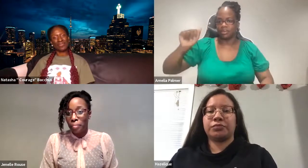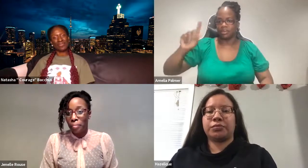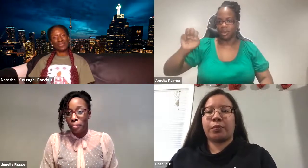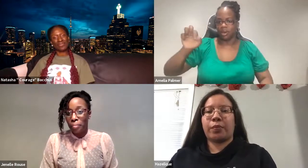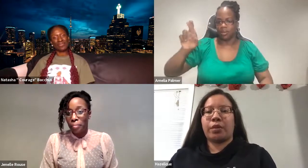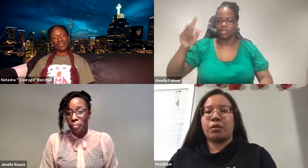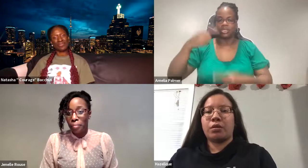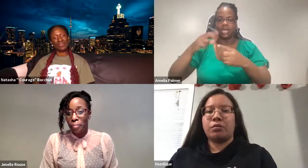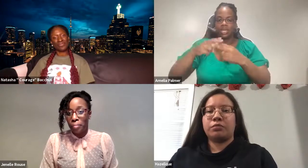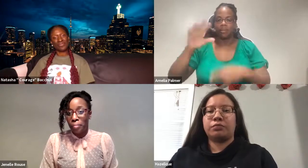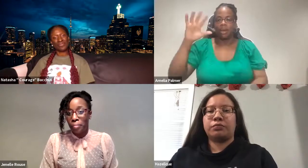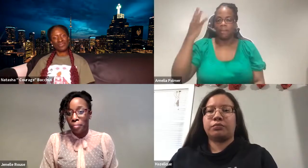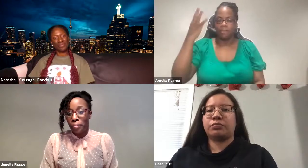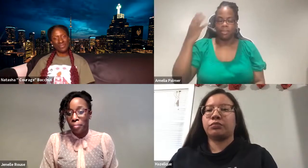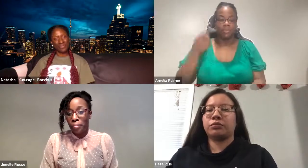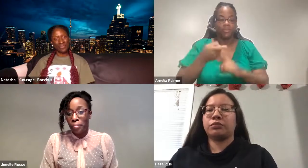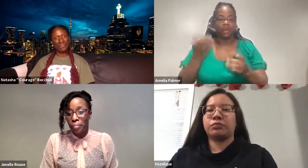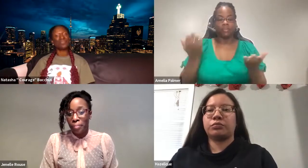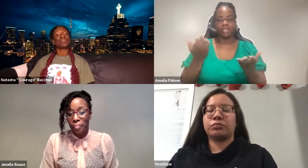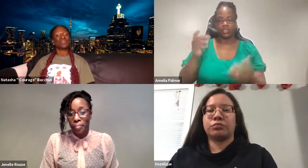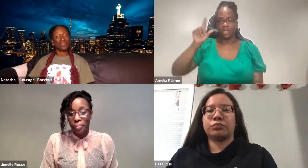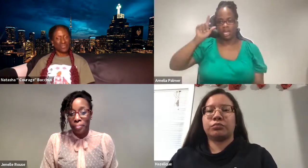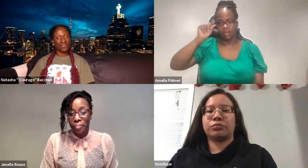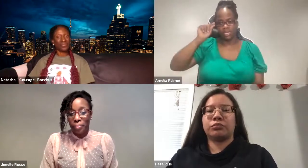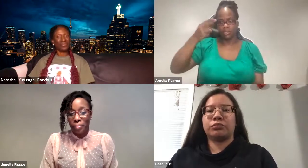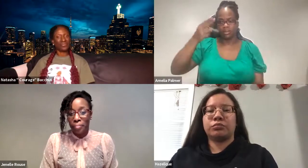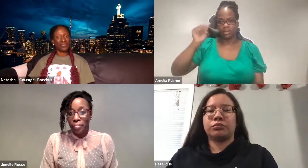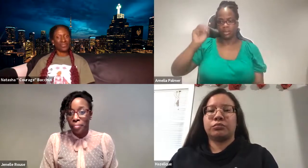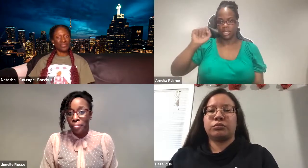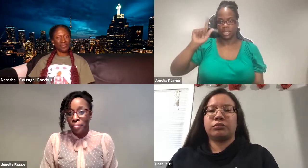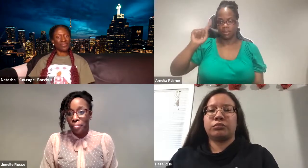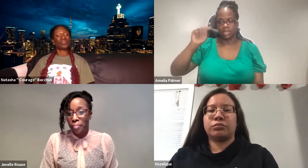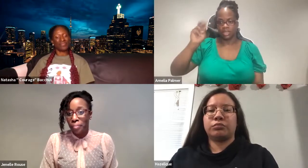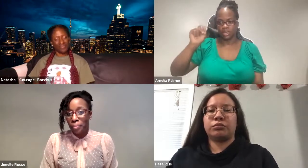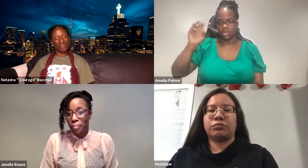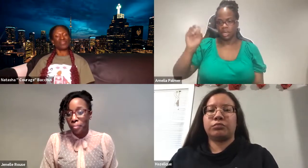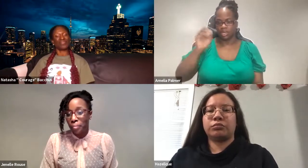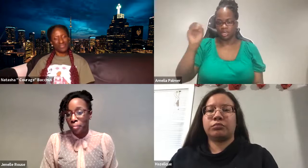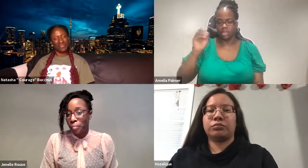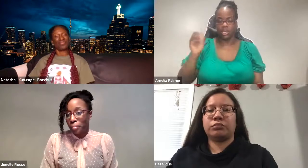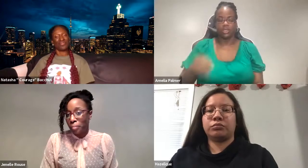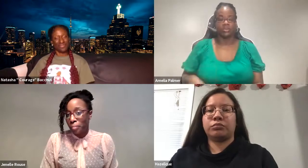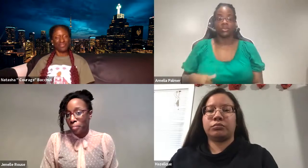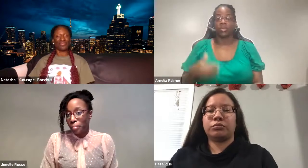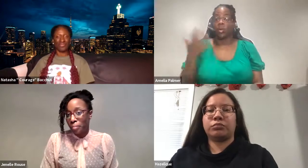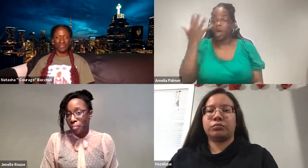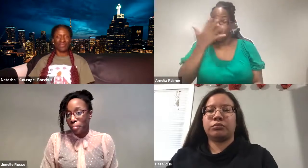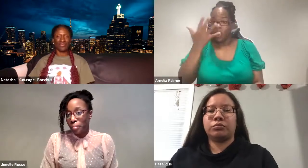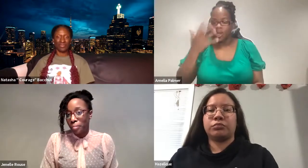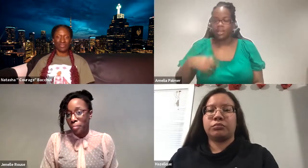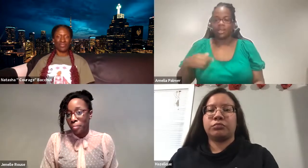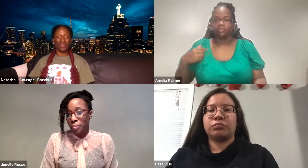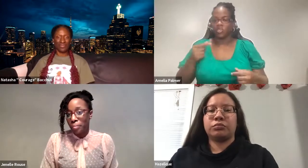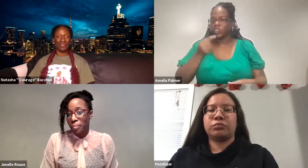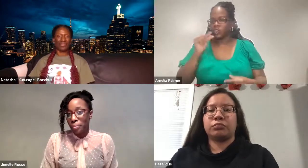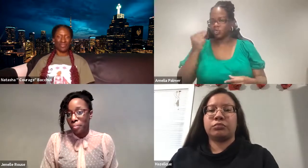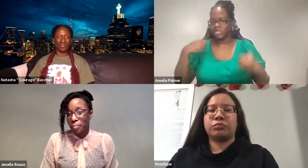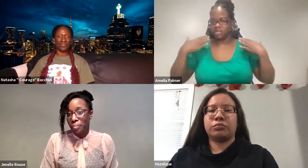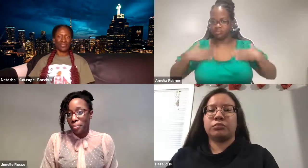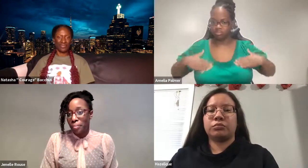my last name is Palmer, my sign name is a hand turning left on the right hand side of my face.